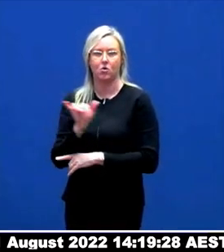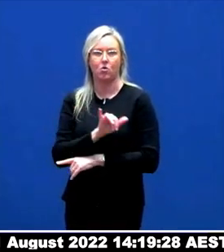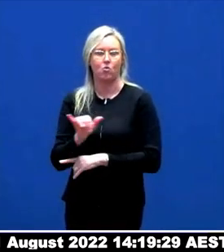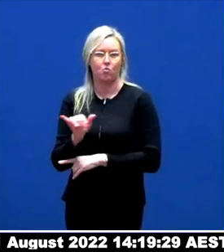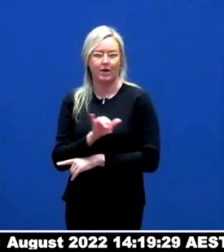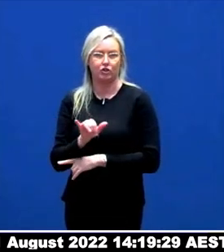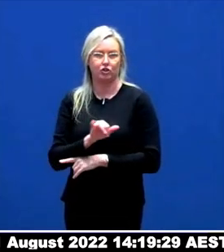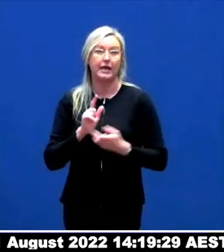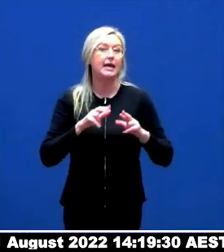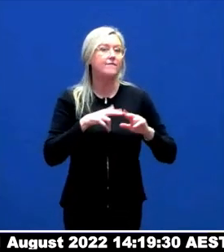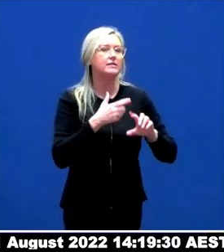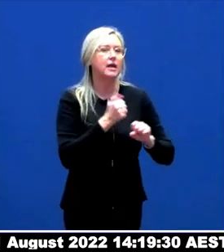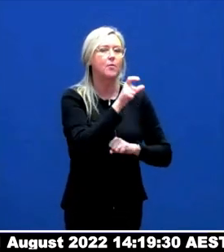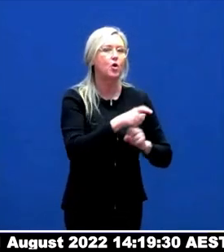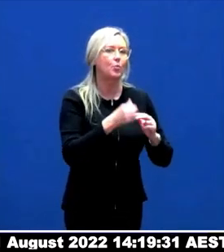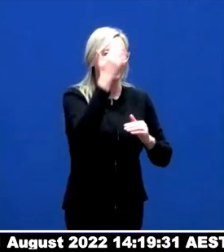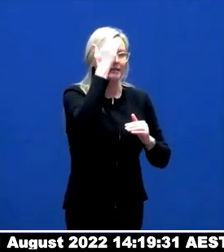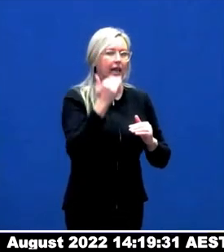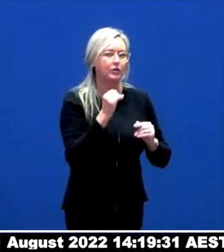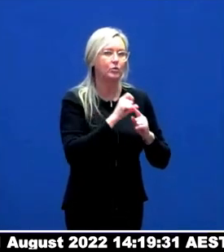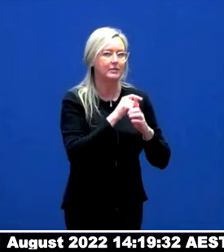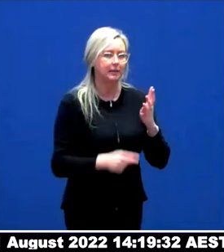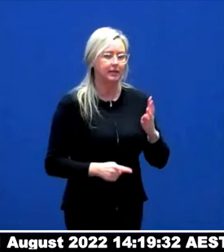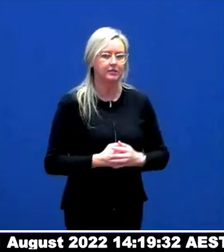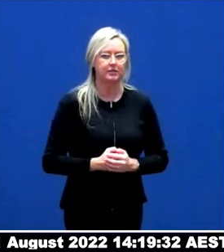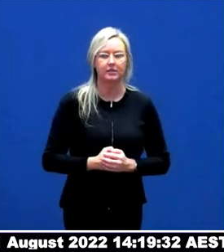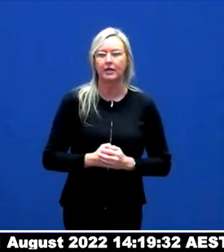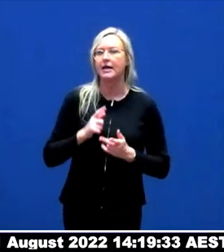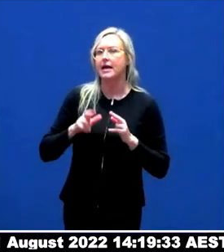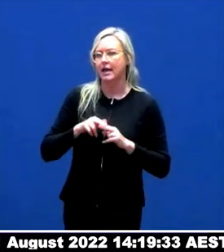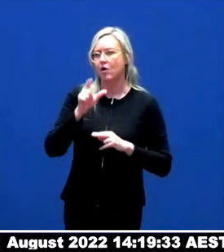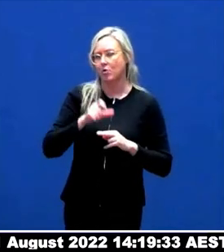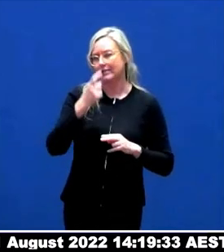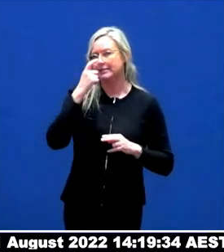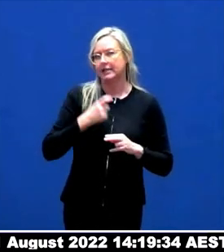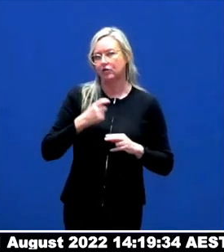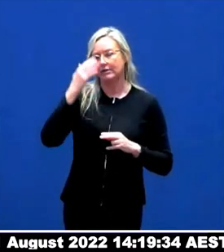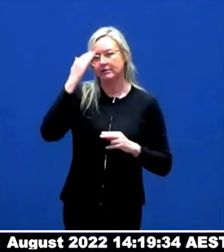Someone with a significant intellectual disability, it would often be